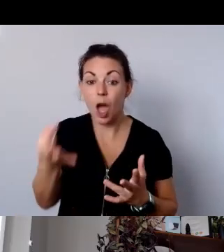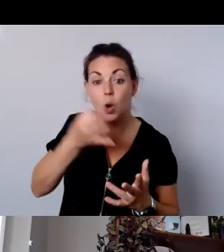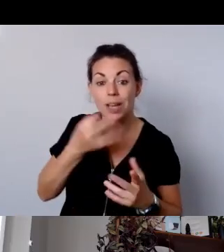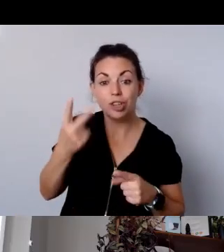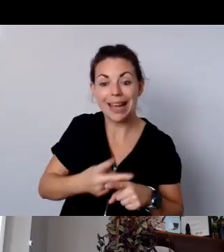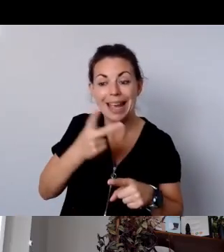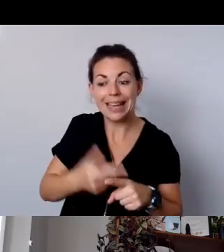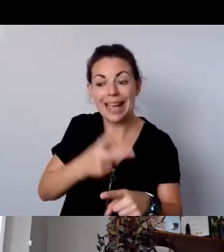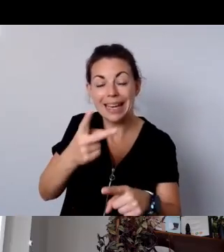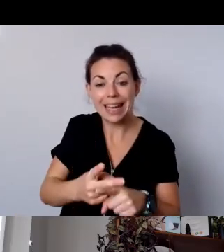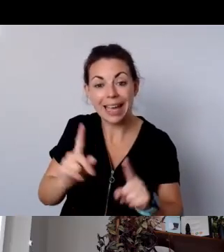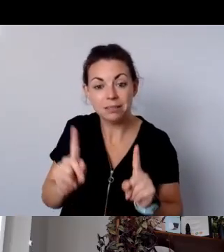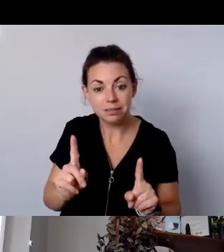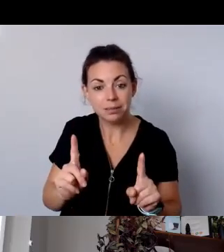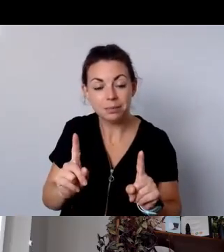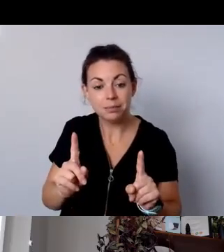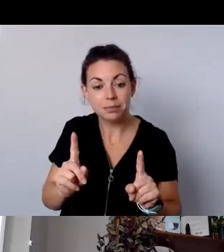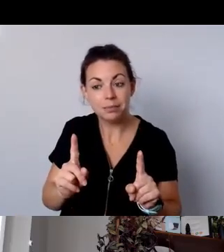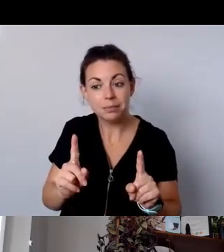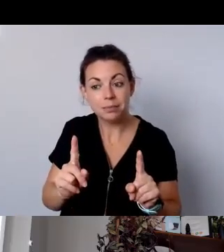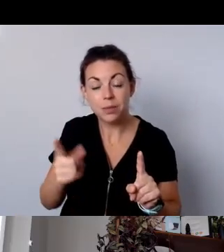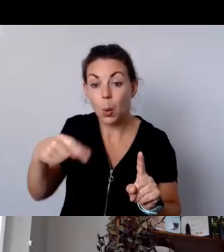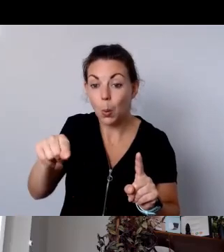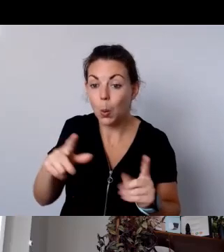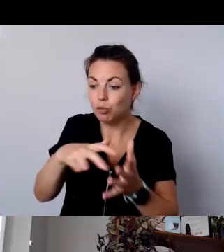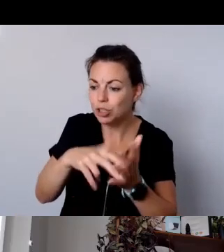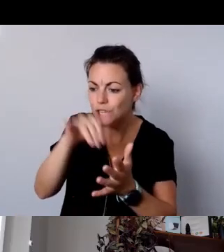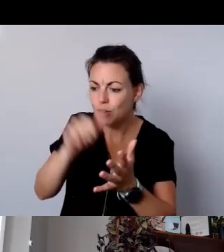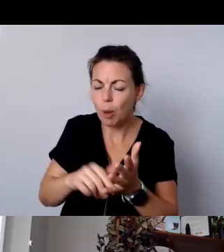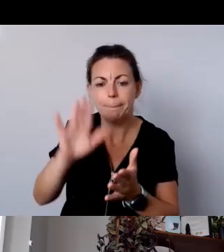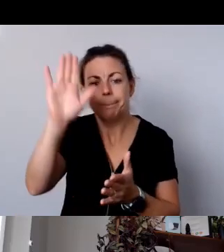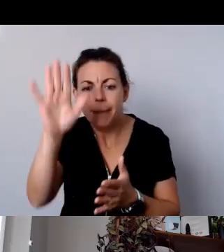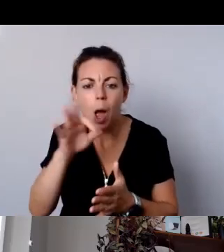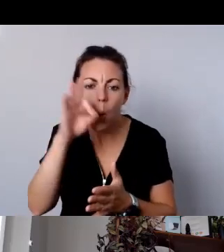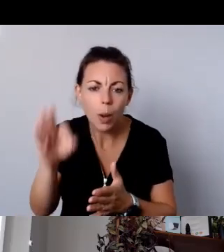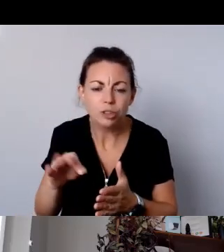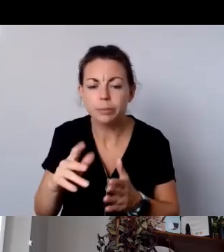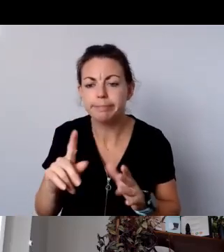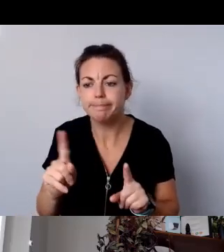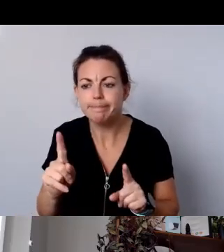in the registration form that we have received from you is what kind of information will ask you